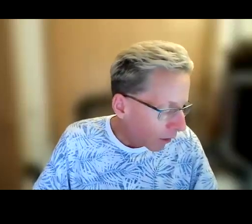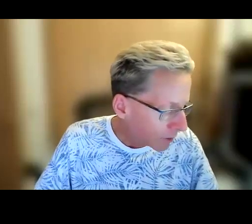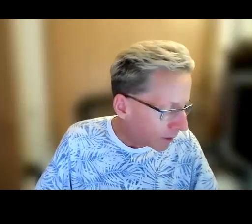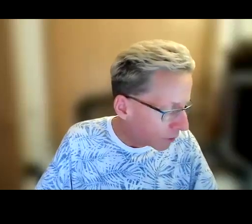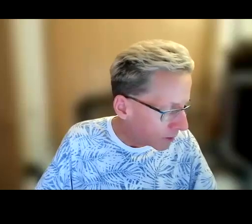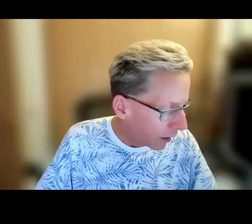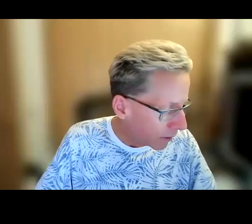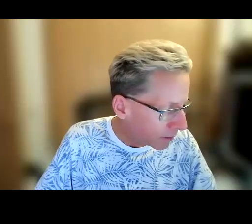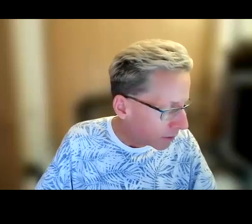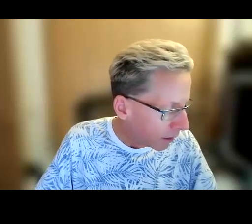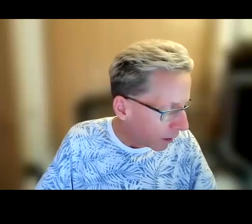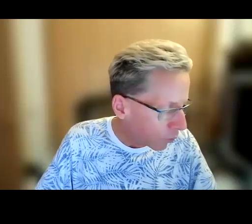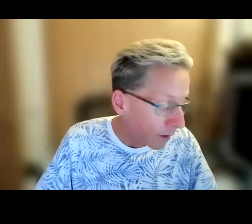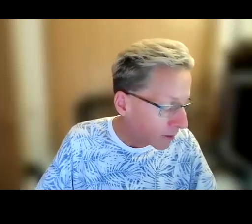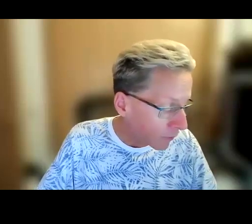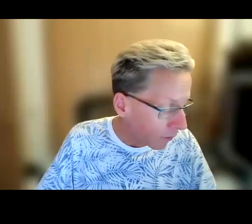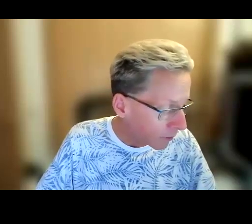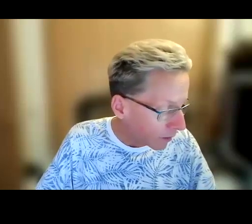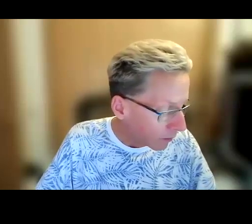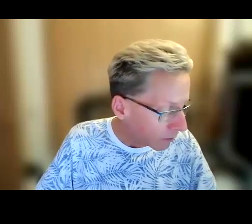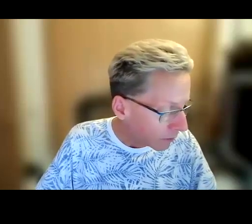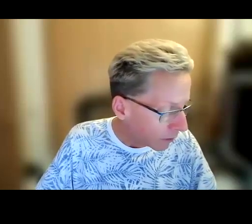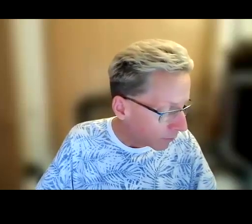Don Dew: our center signed or I signed for our center.